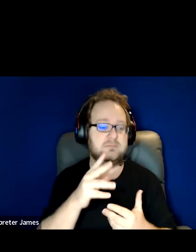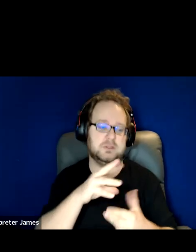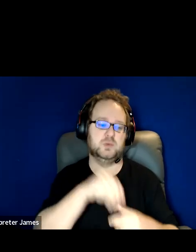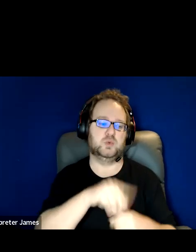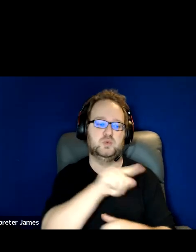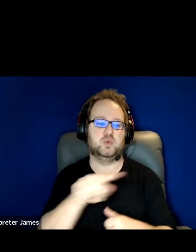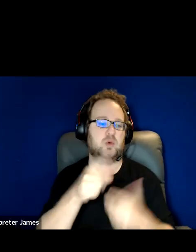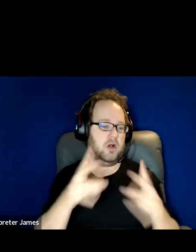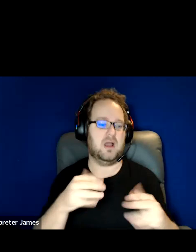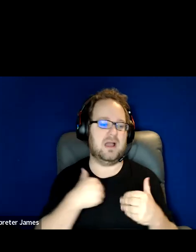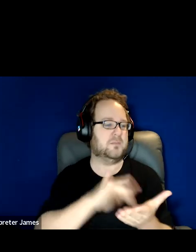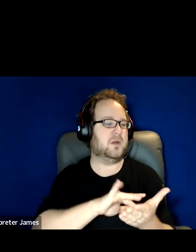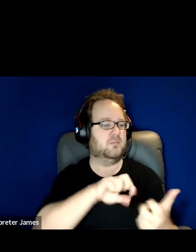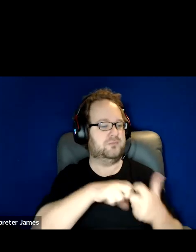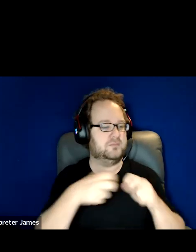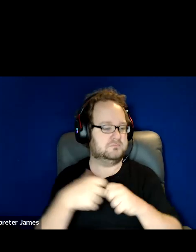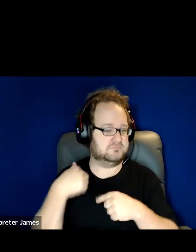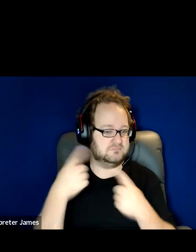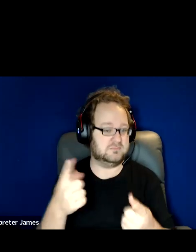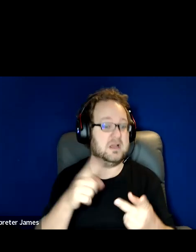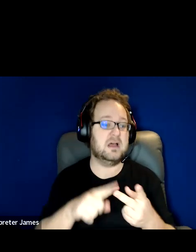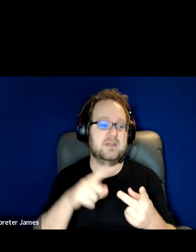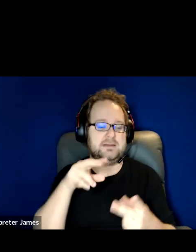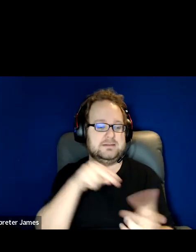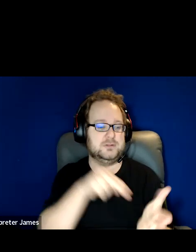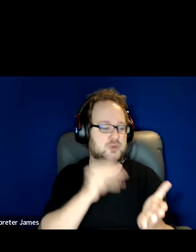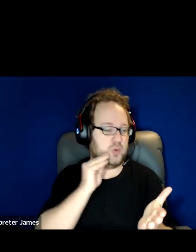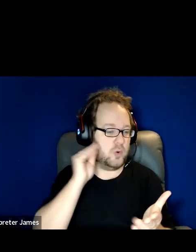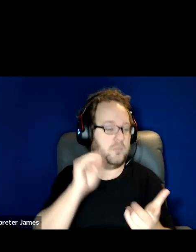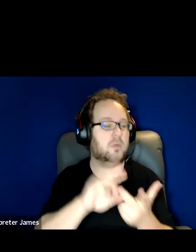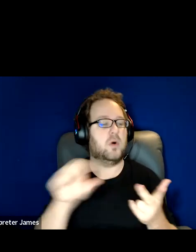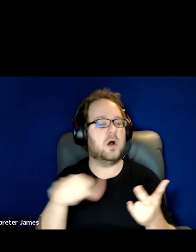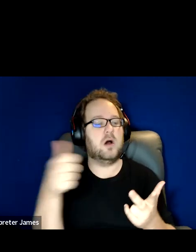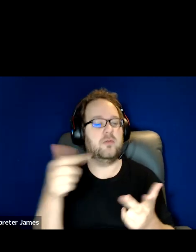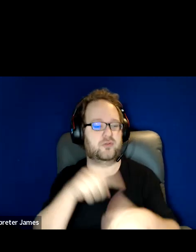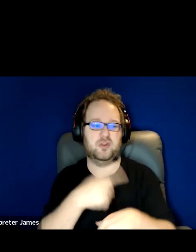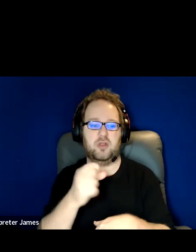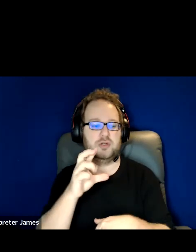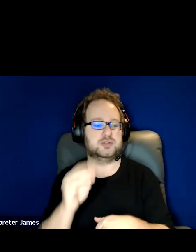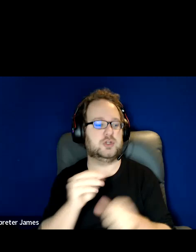frail such as those living in nursing homes and other long- term care facilities